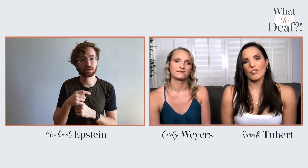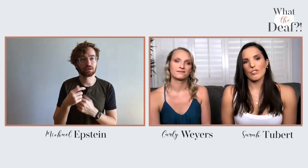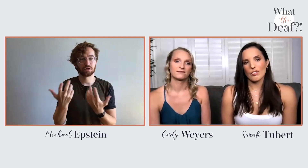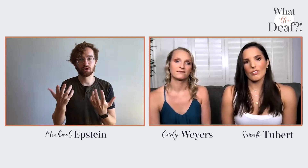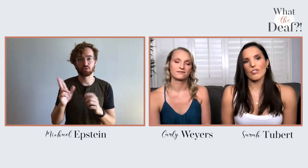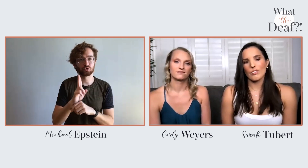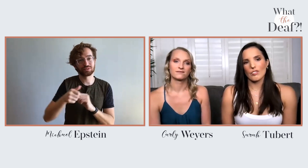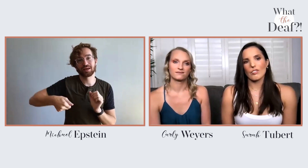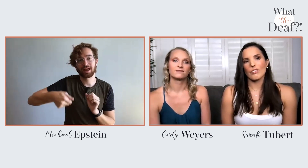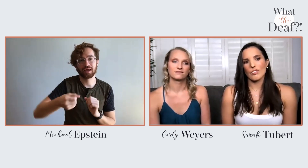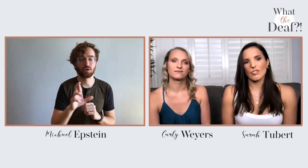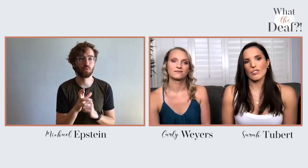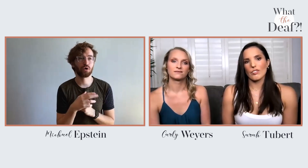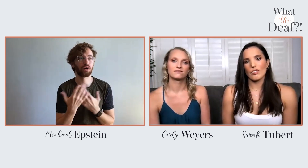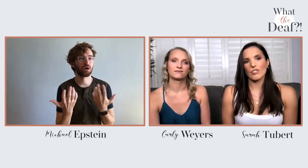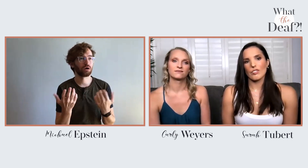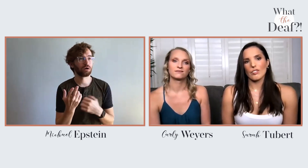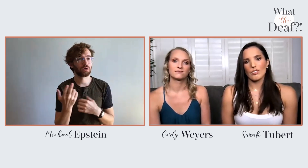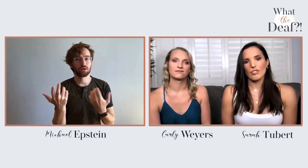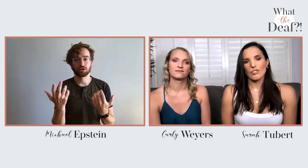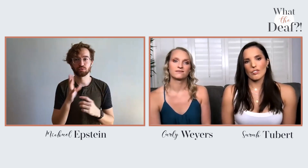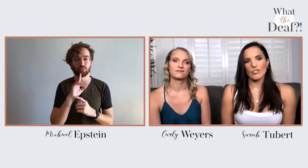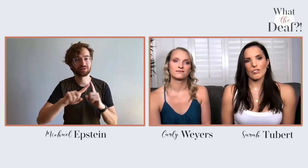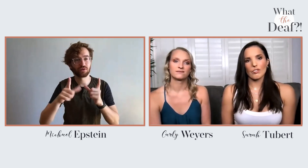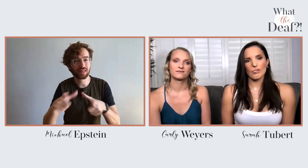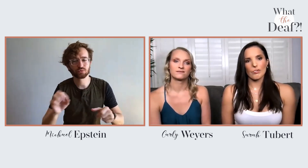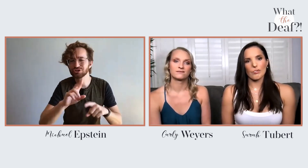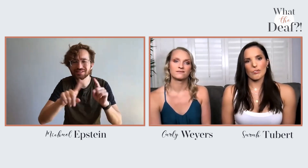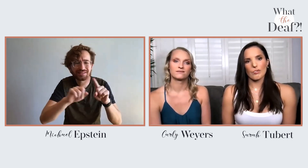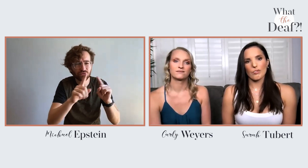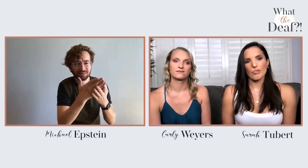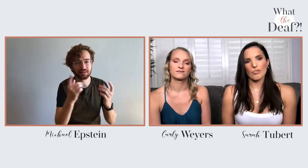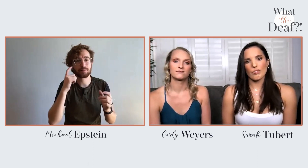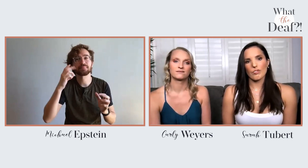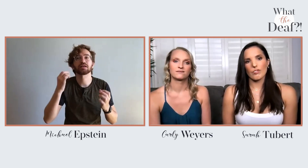and your assistant uses a cane or speaks a different language. There are so many different things